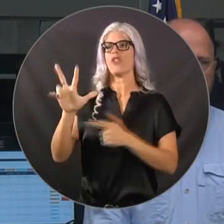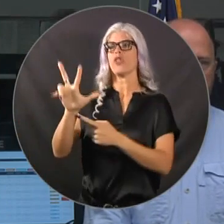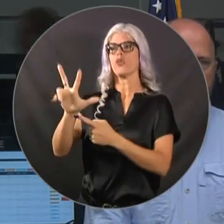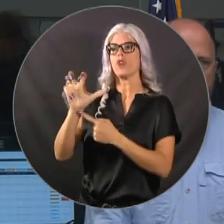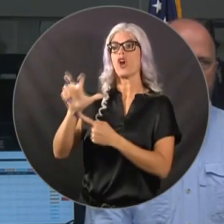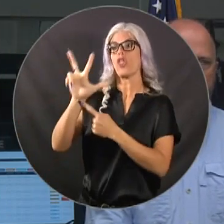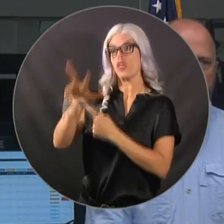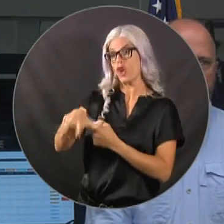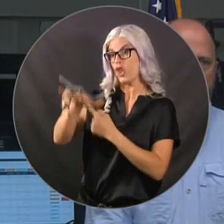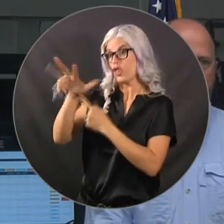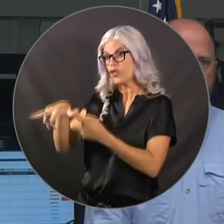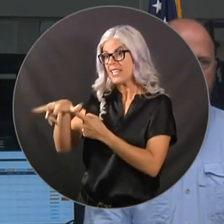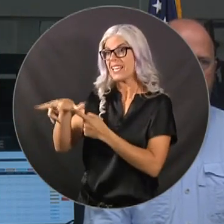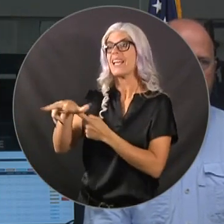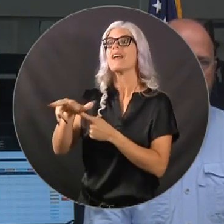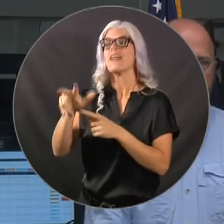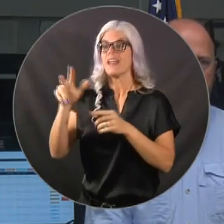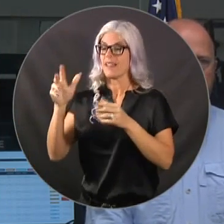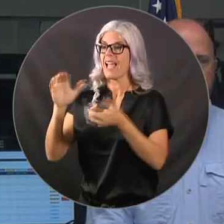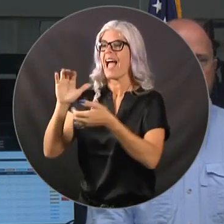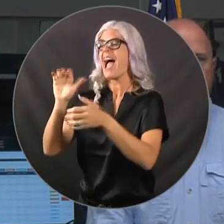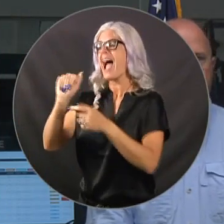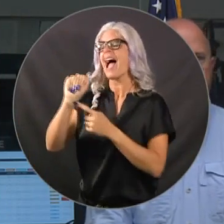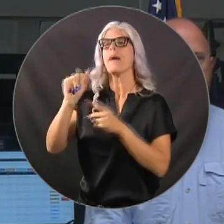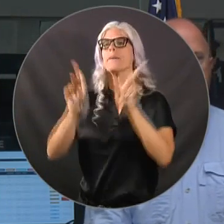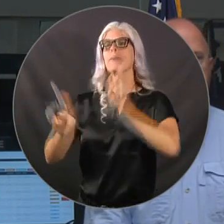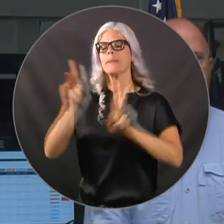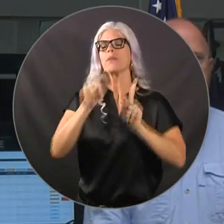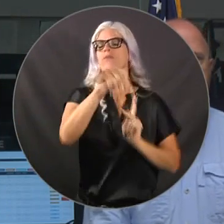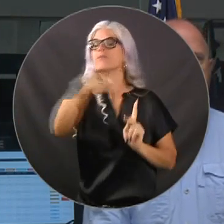without power. That's 2.9